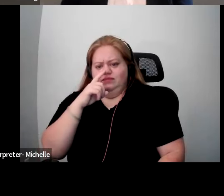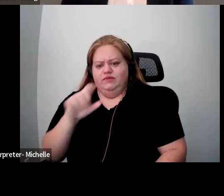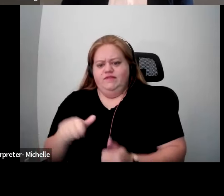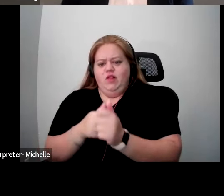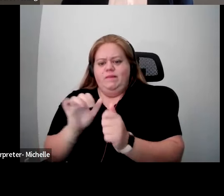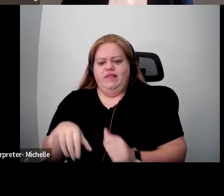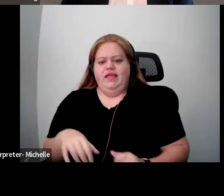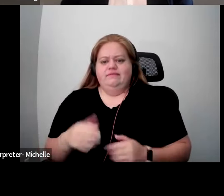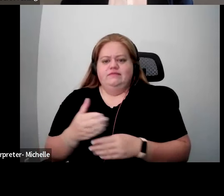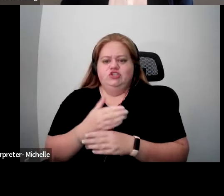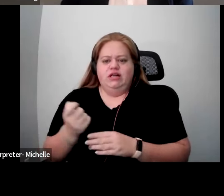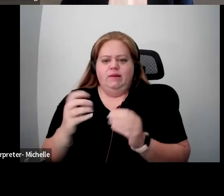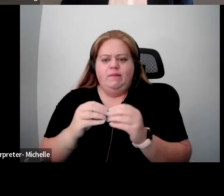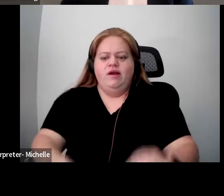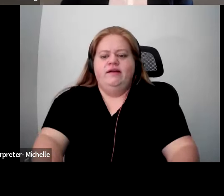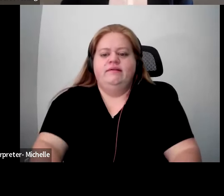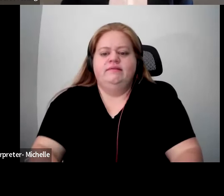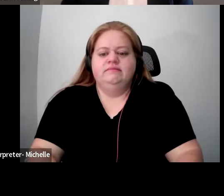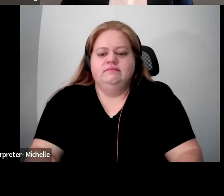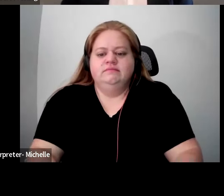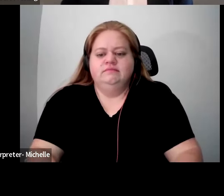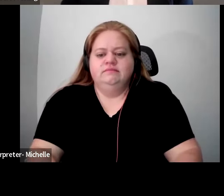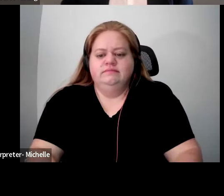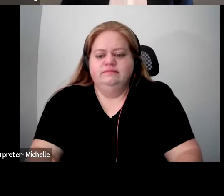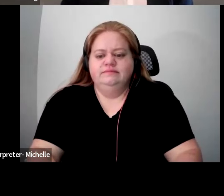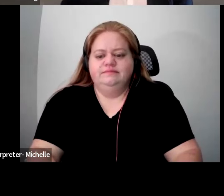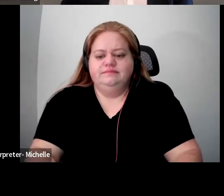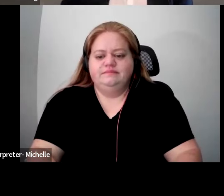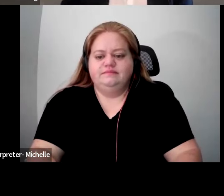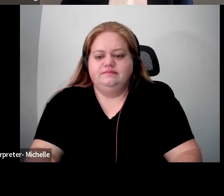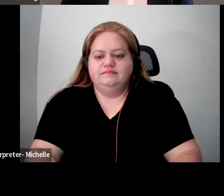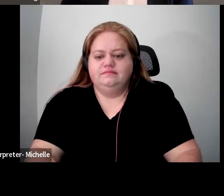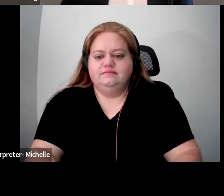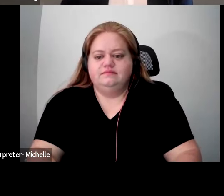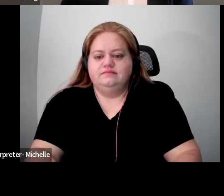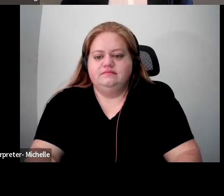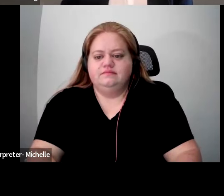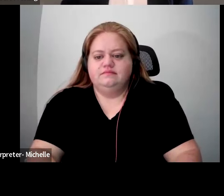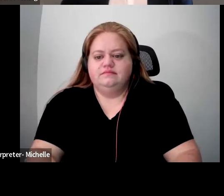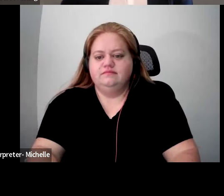and share a little more about what some of the challenges are there? So the preview project,